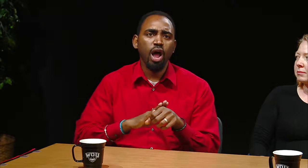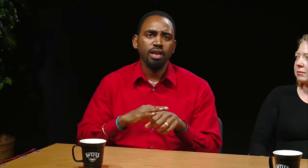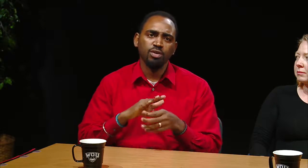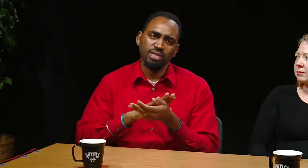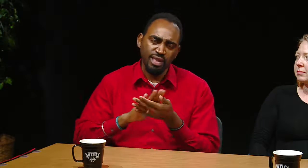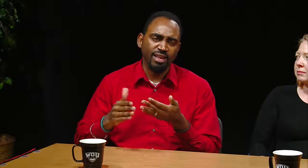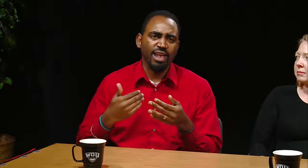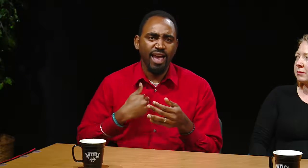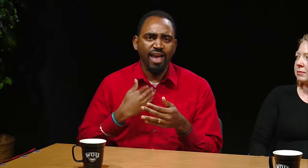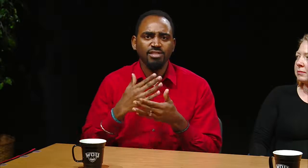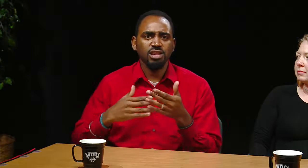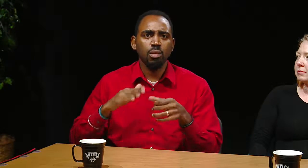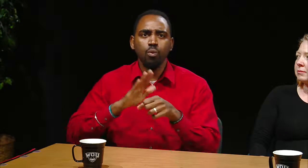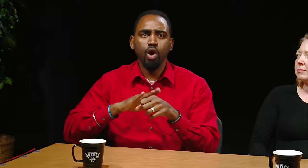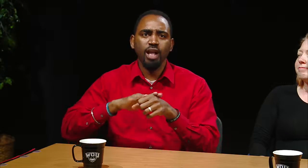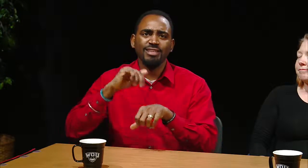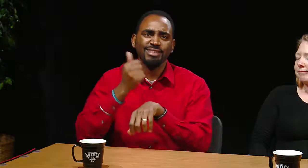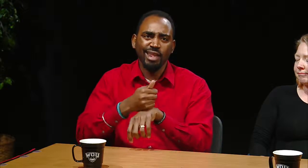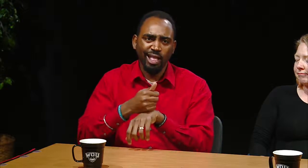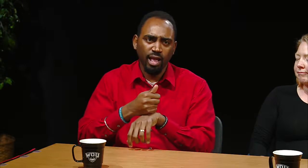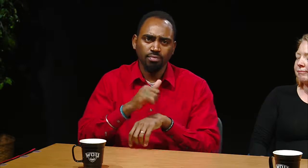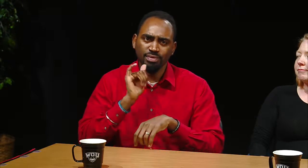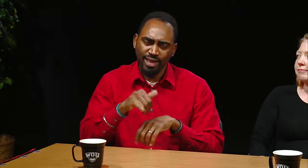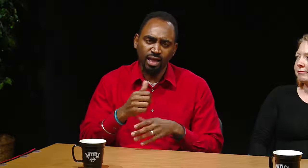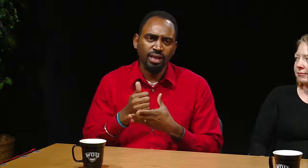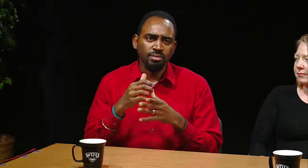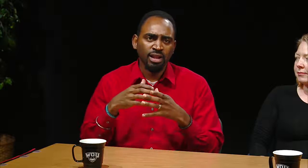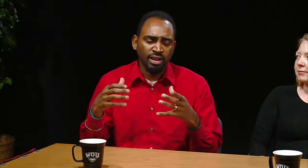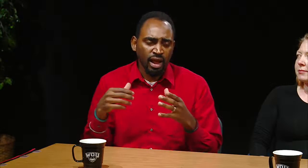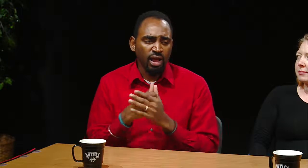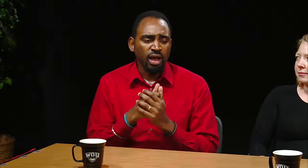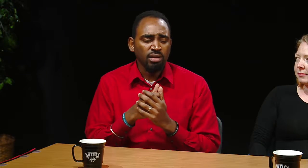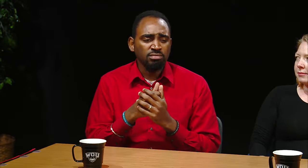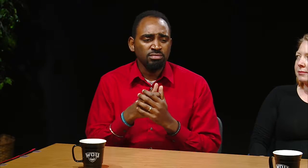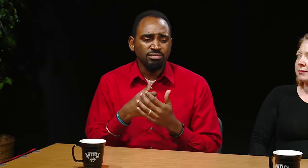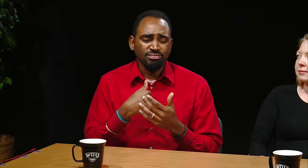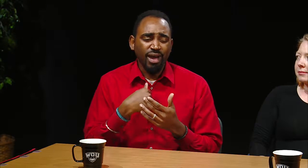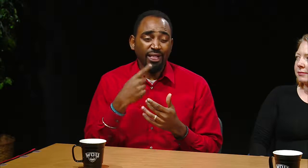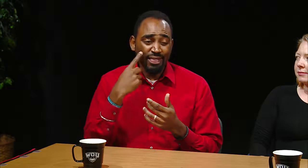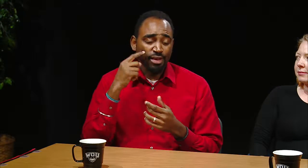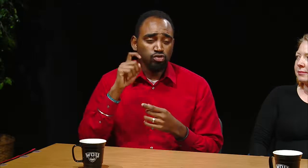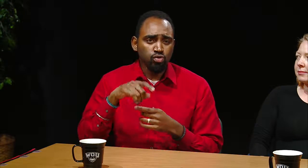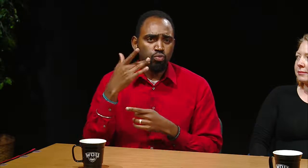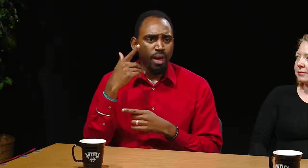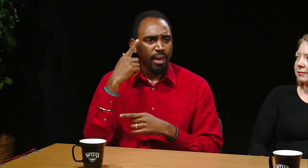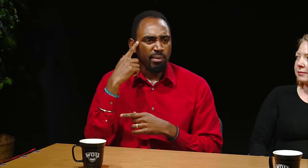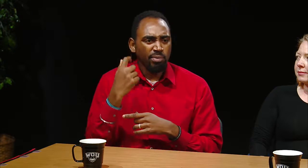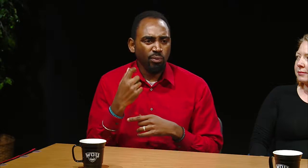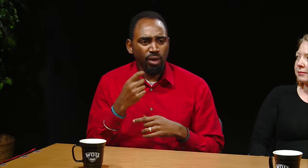Um, definitely self-taught. The psychology leadership group that I was working with,